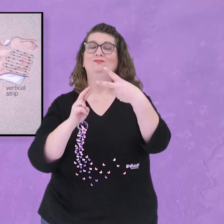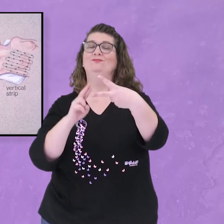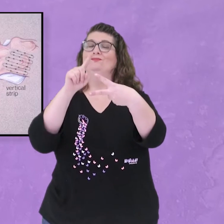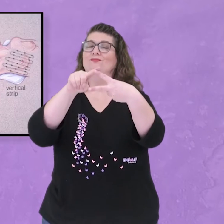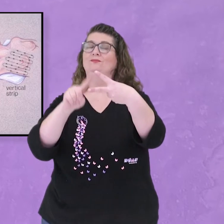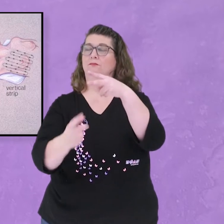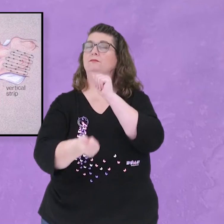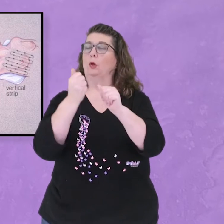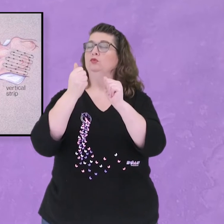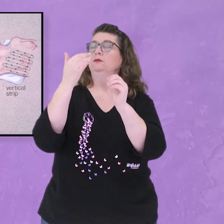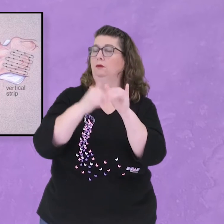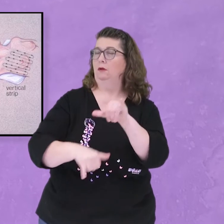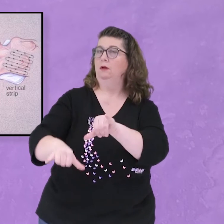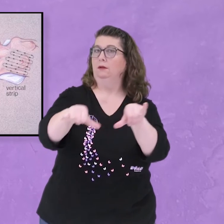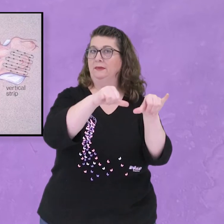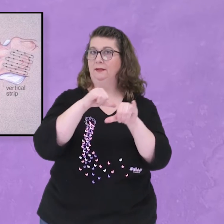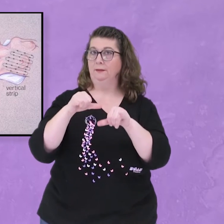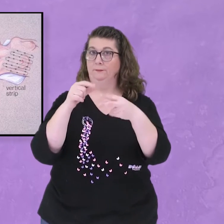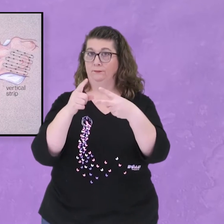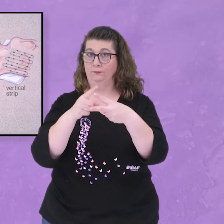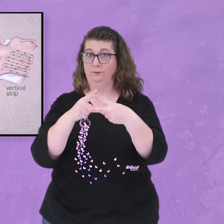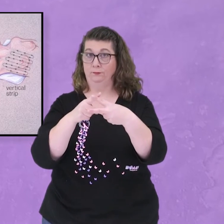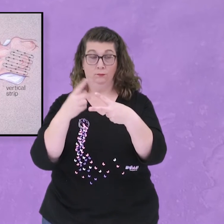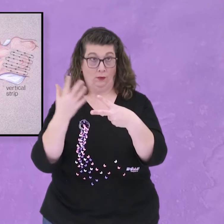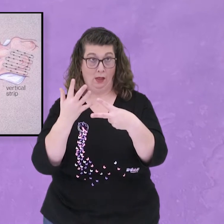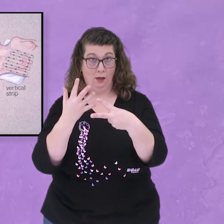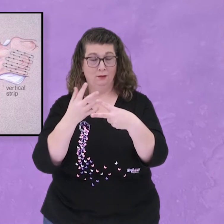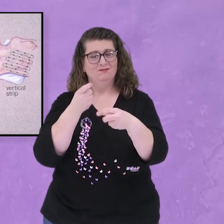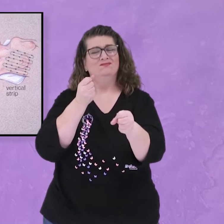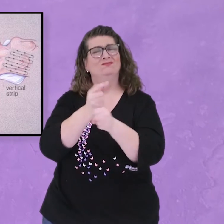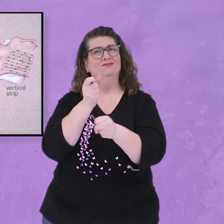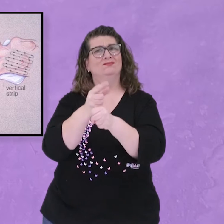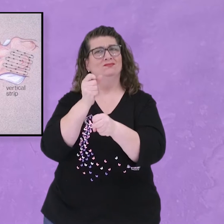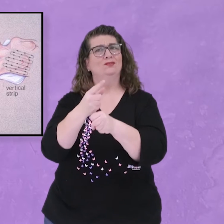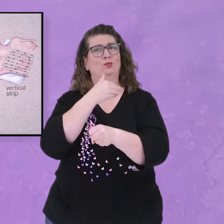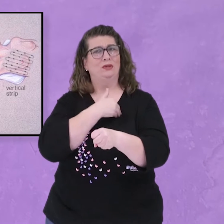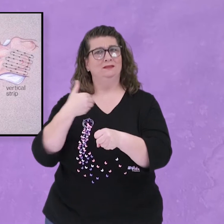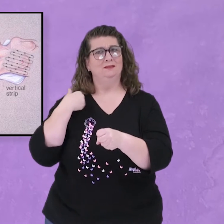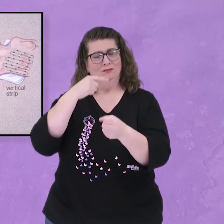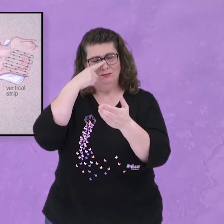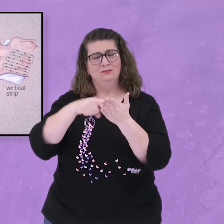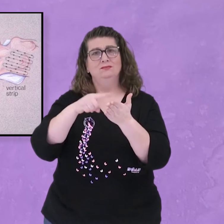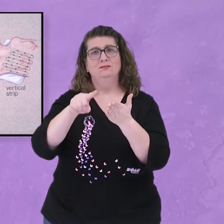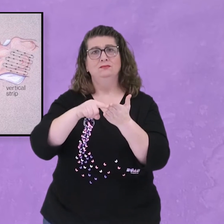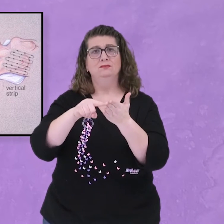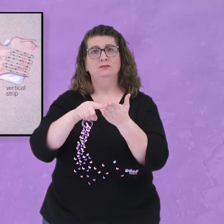Two of the most common preventive are yearly breast screening